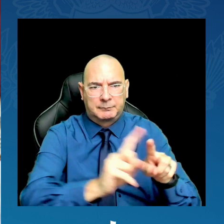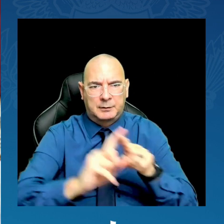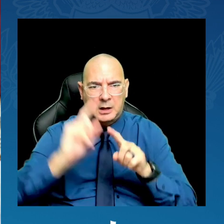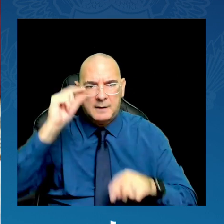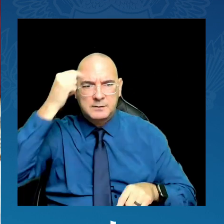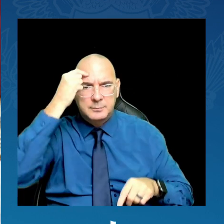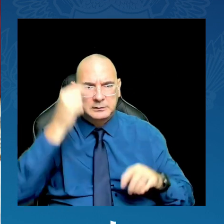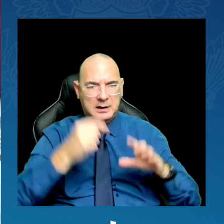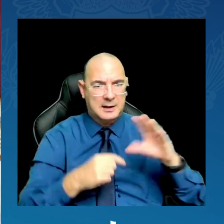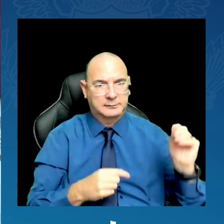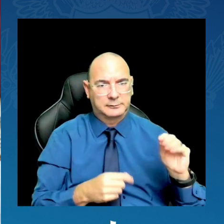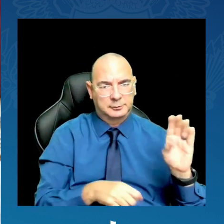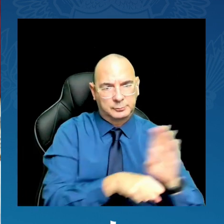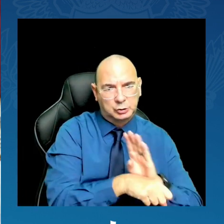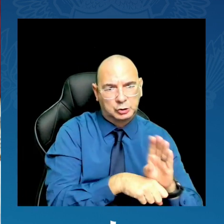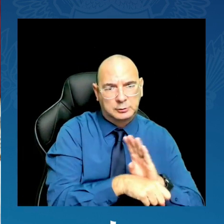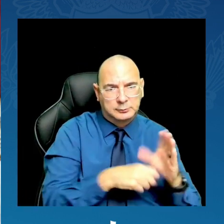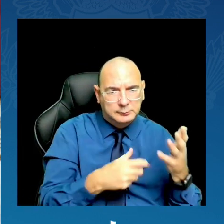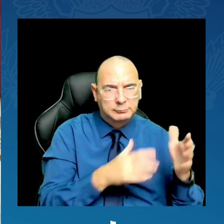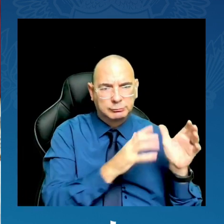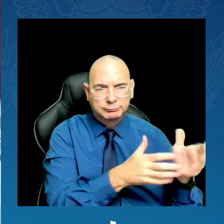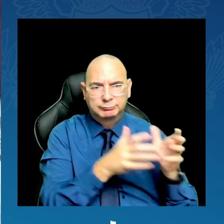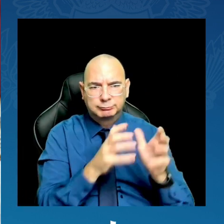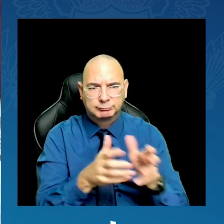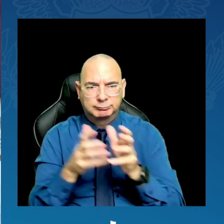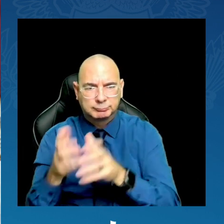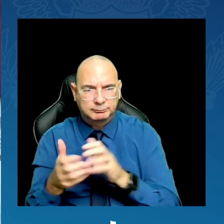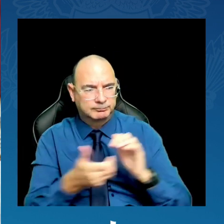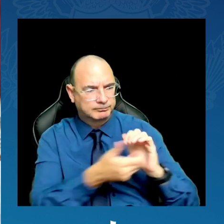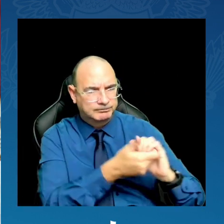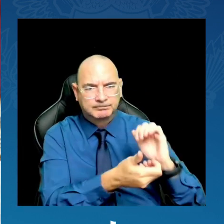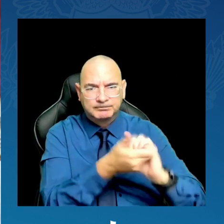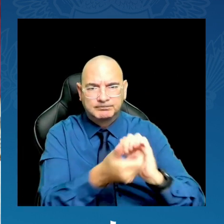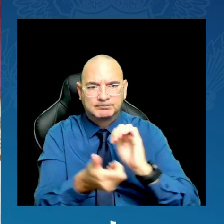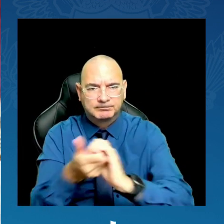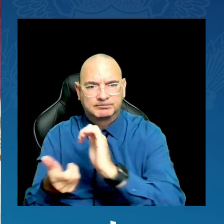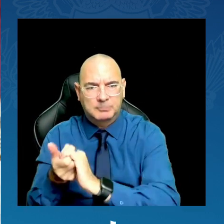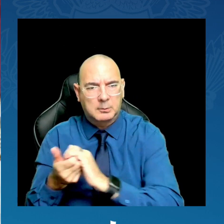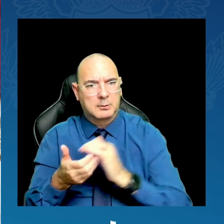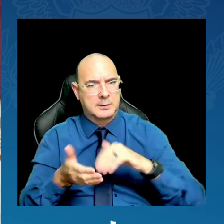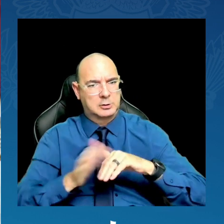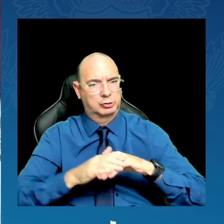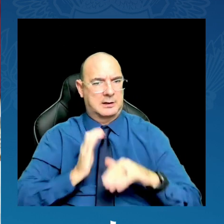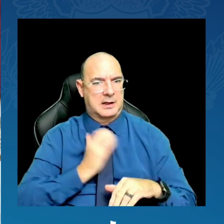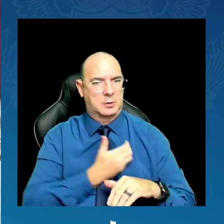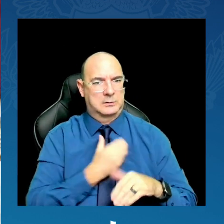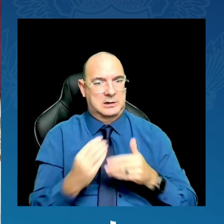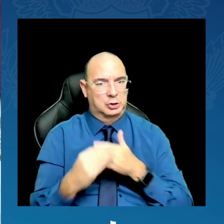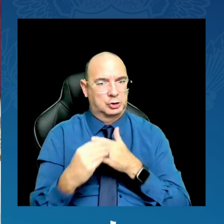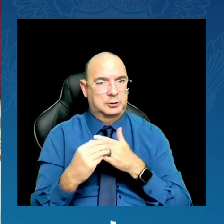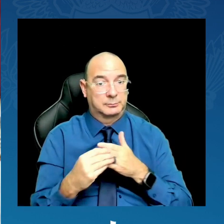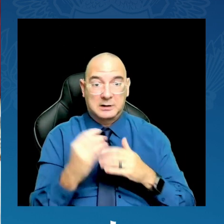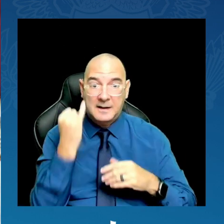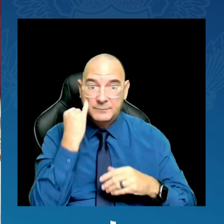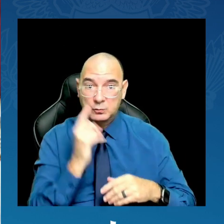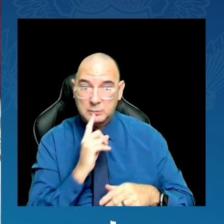to ensure our increased leadership. And as we have heard, there have been many inflection points